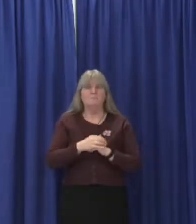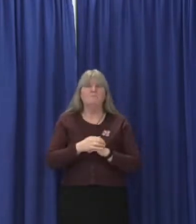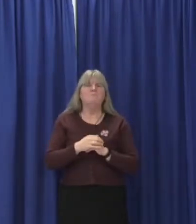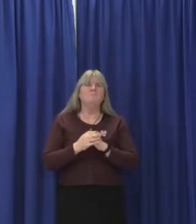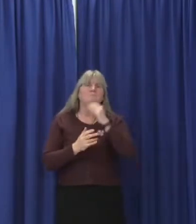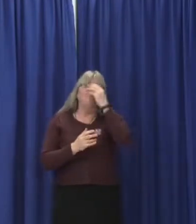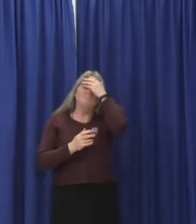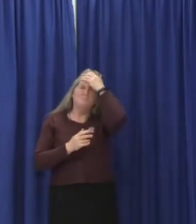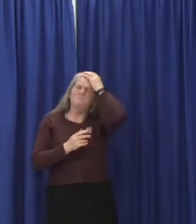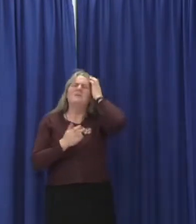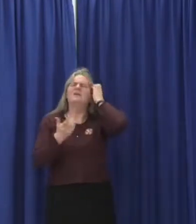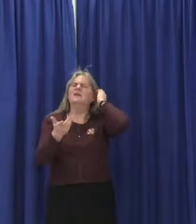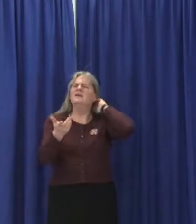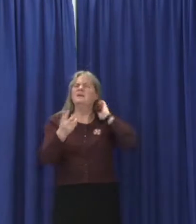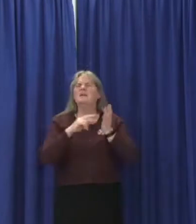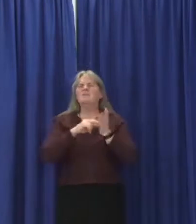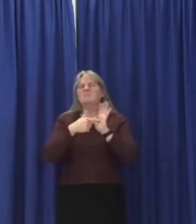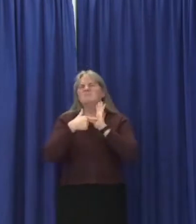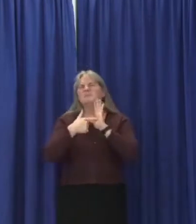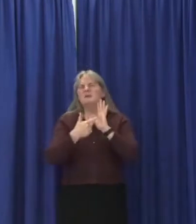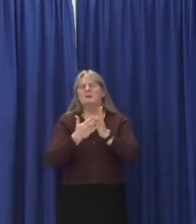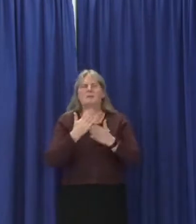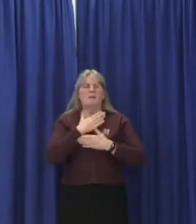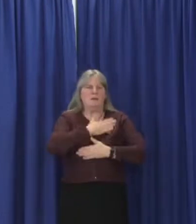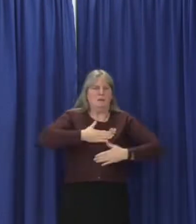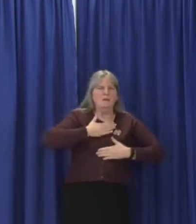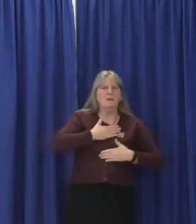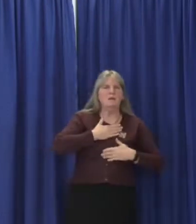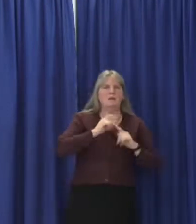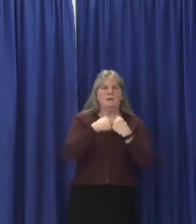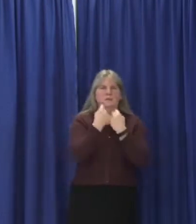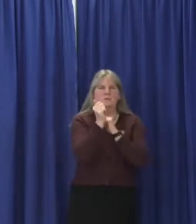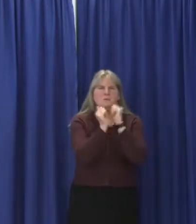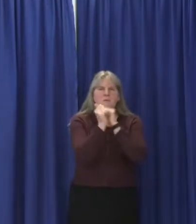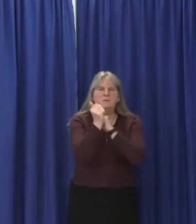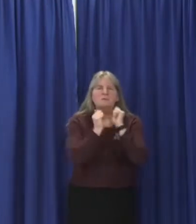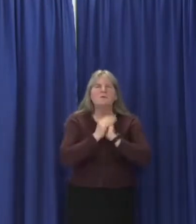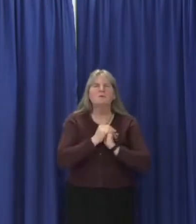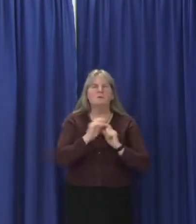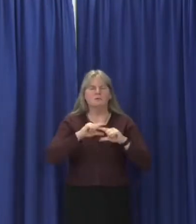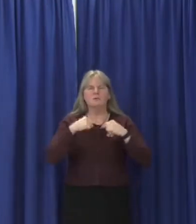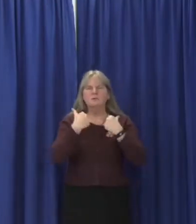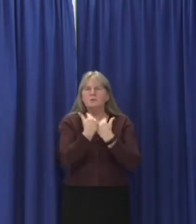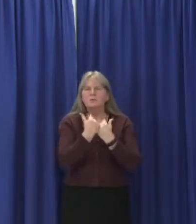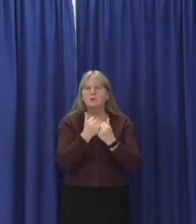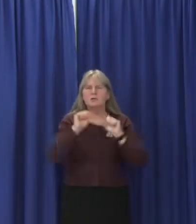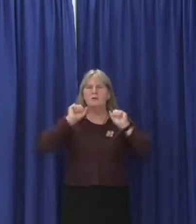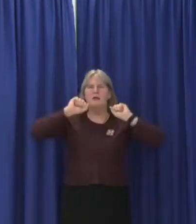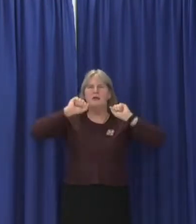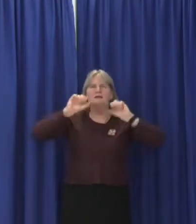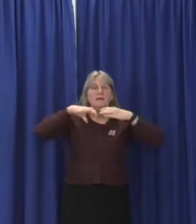This includes recreation, team sports, group fitness classes,